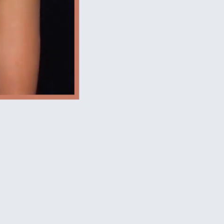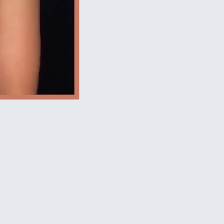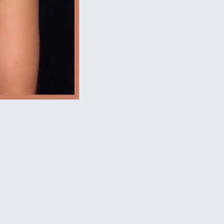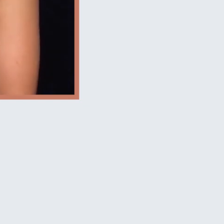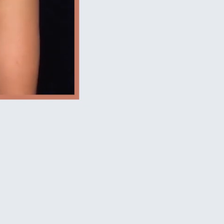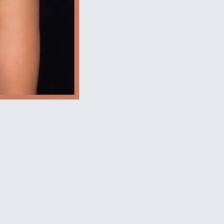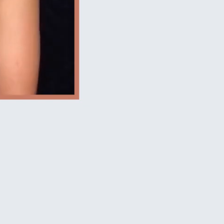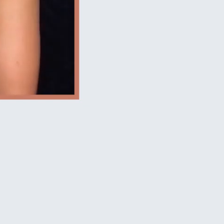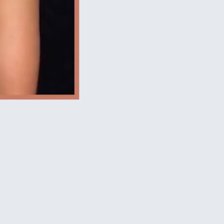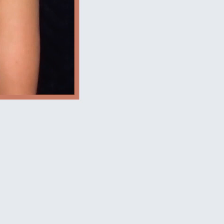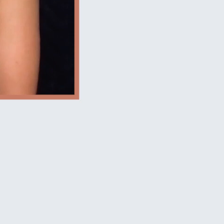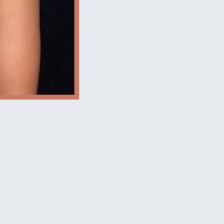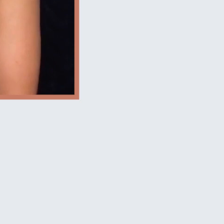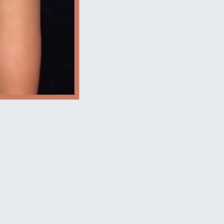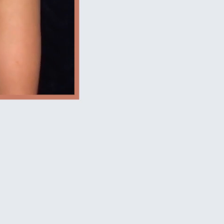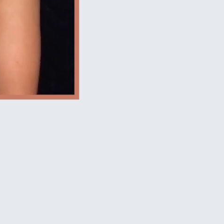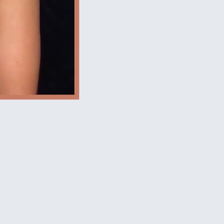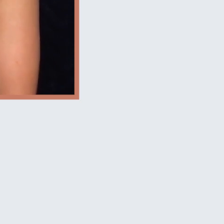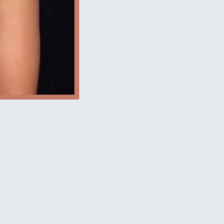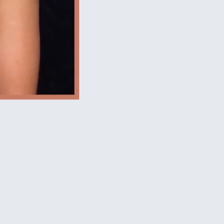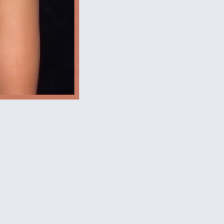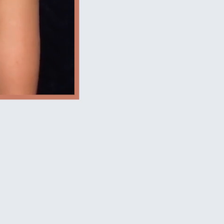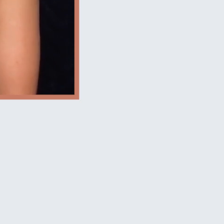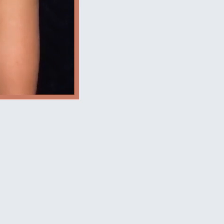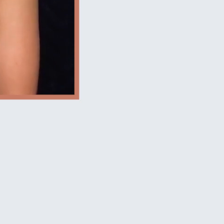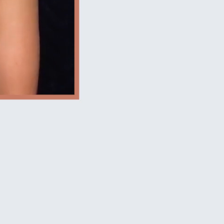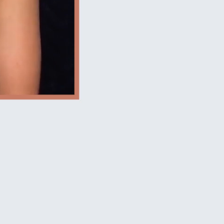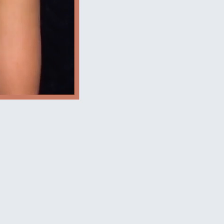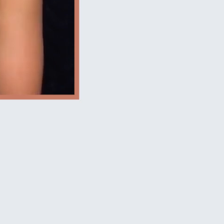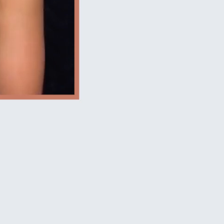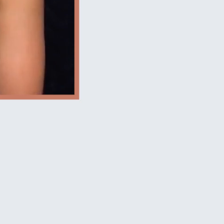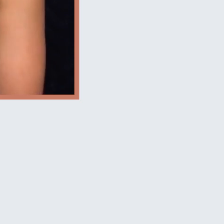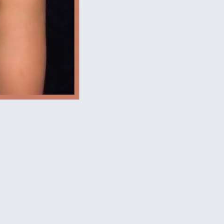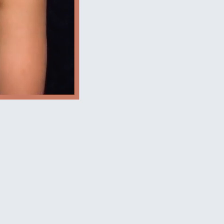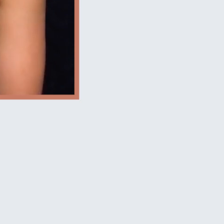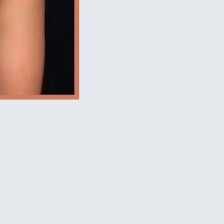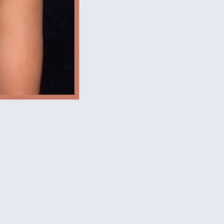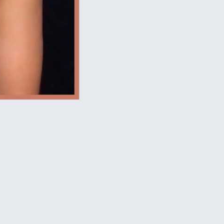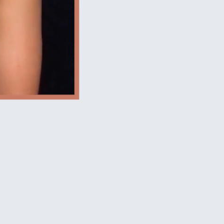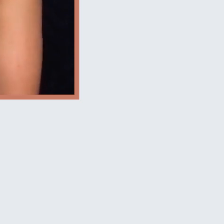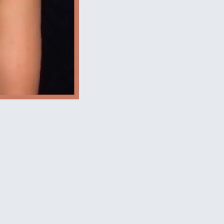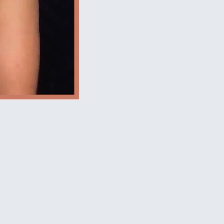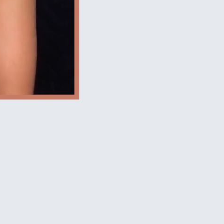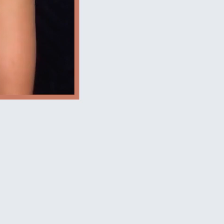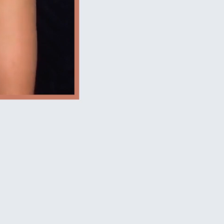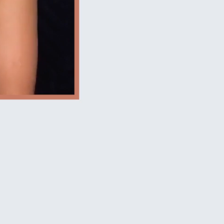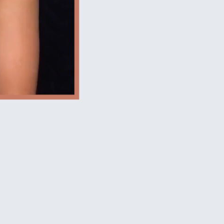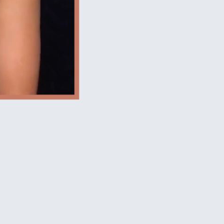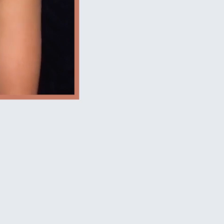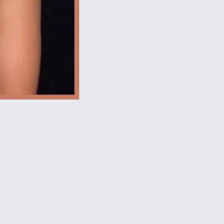did the training to be able to perform that character well, and it's a lot about representing people authentically